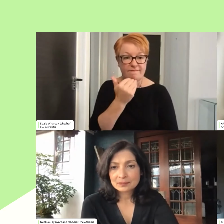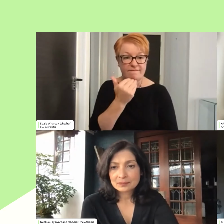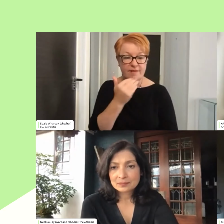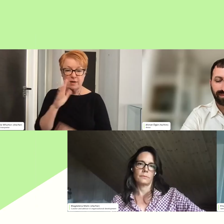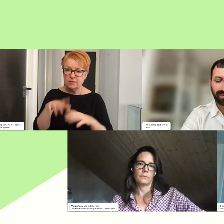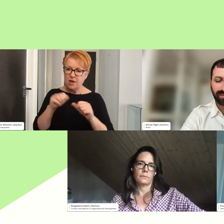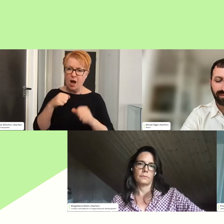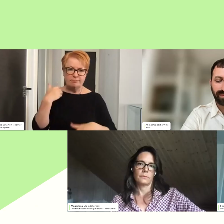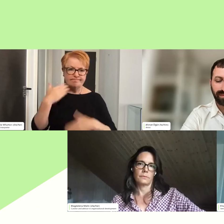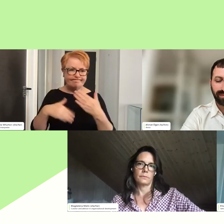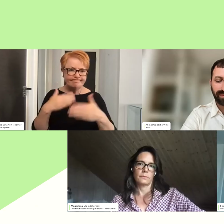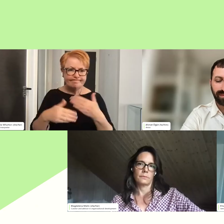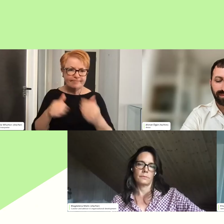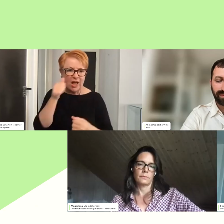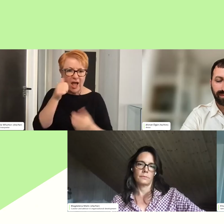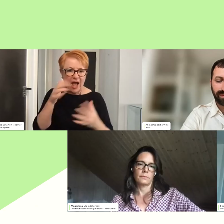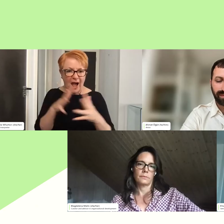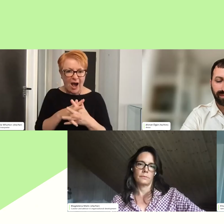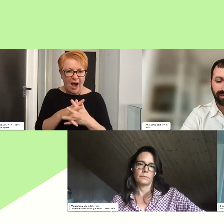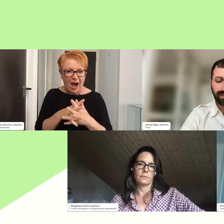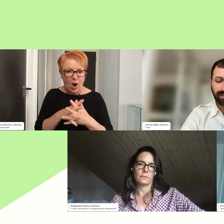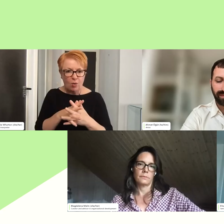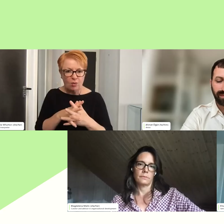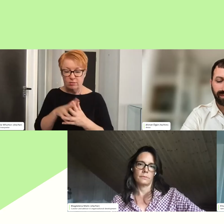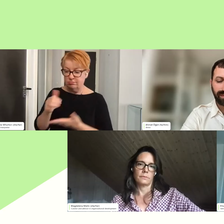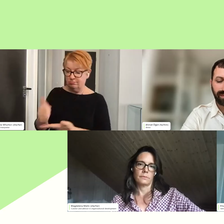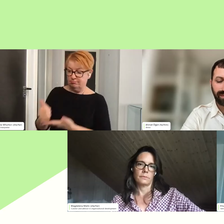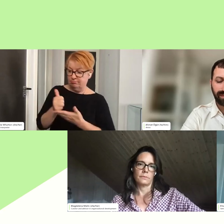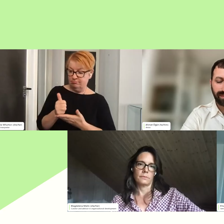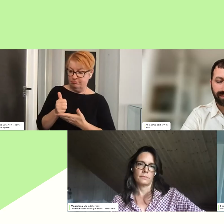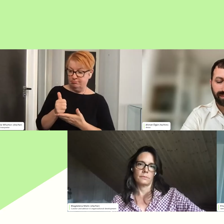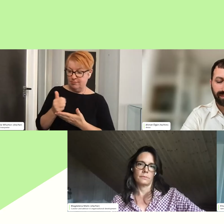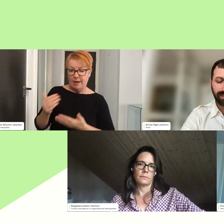How can institutions lend power or attention to others?